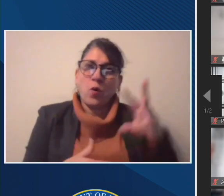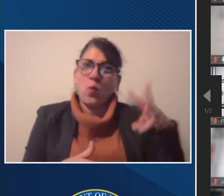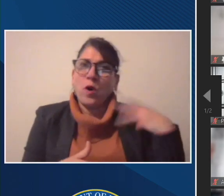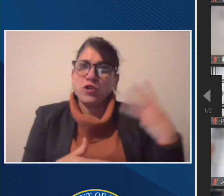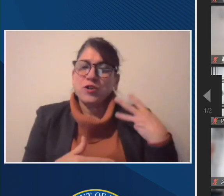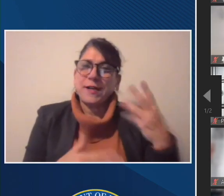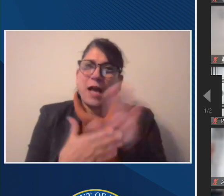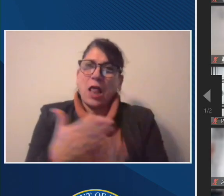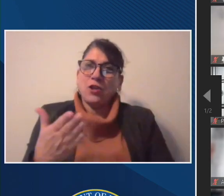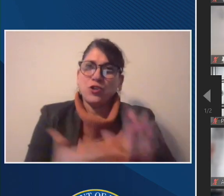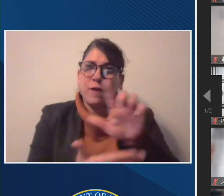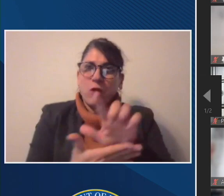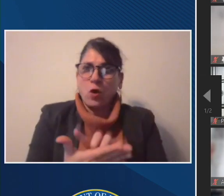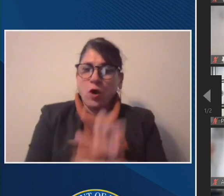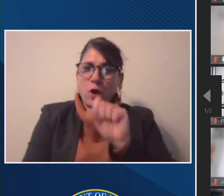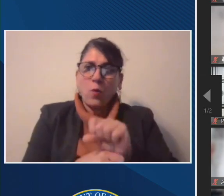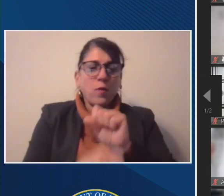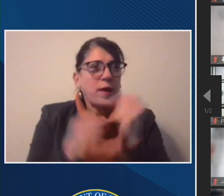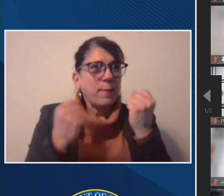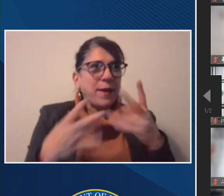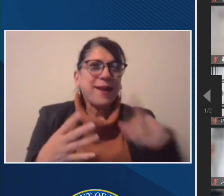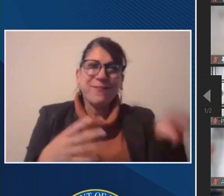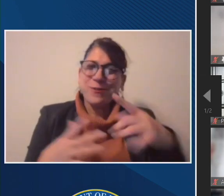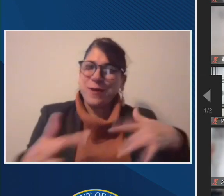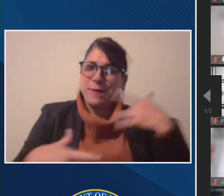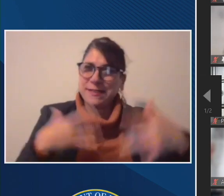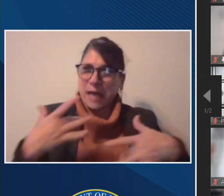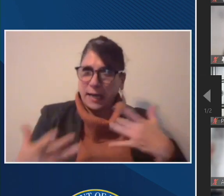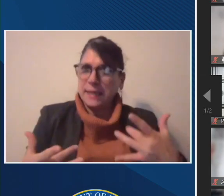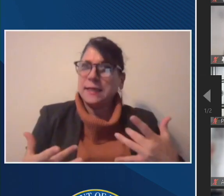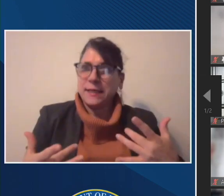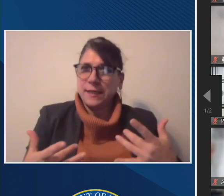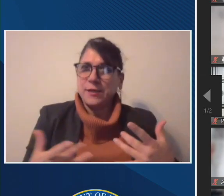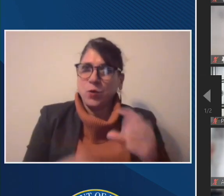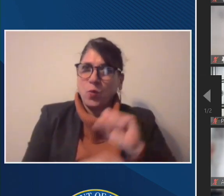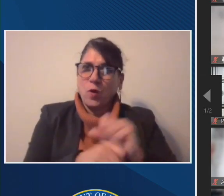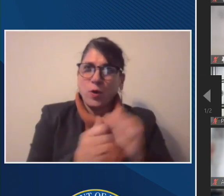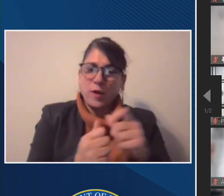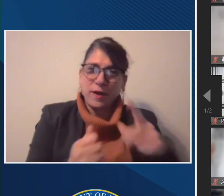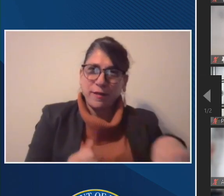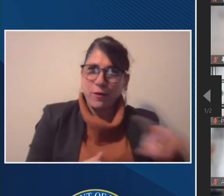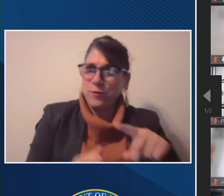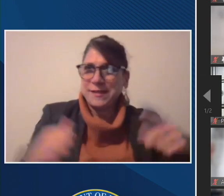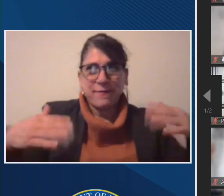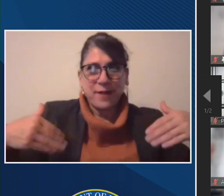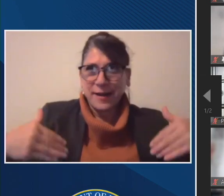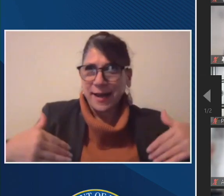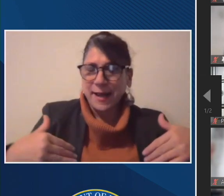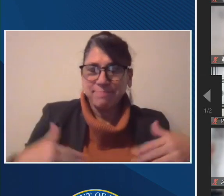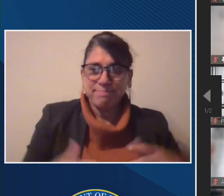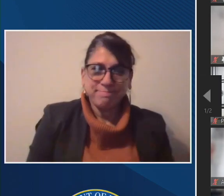And I've worked with many of you and I'm excited to work with those that I haven't. Welcome.